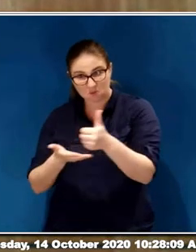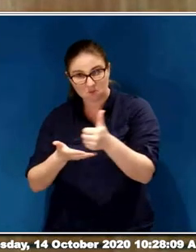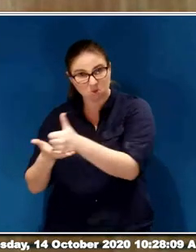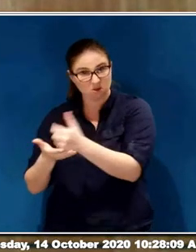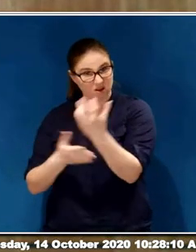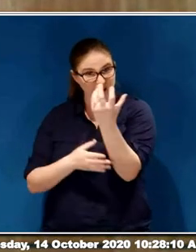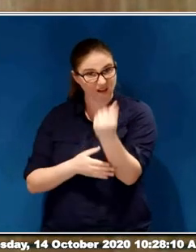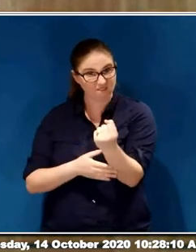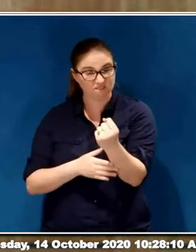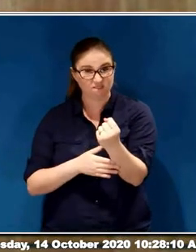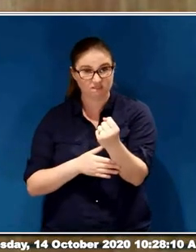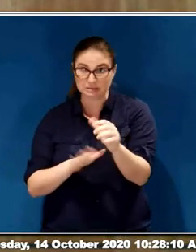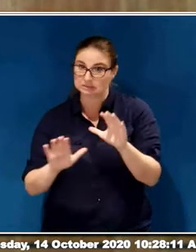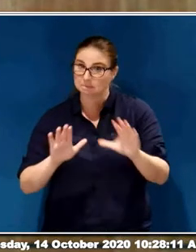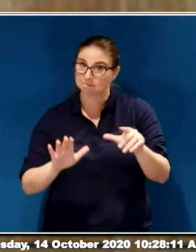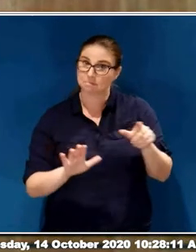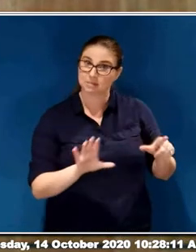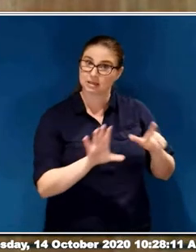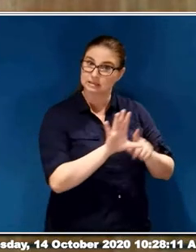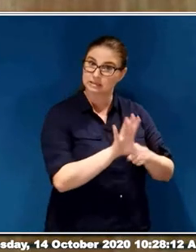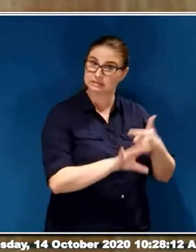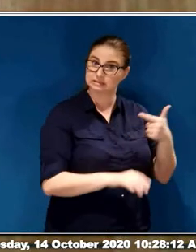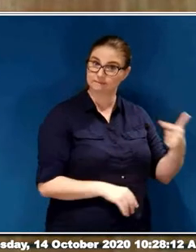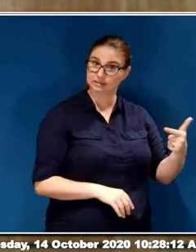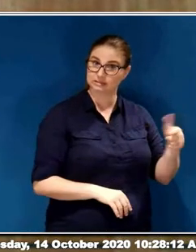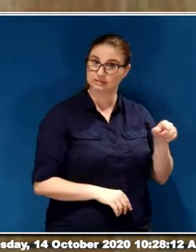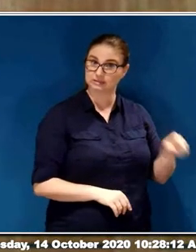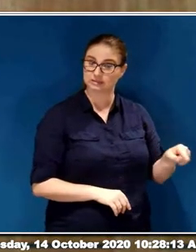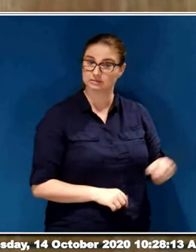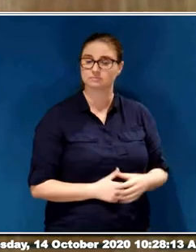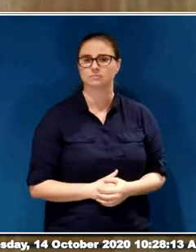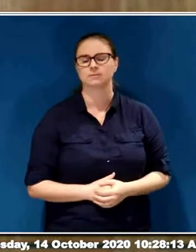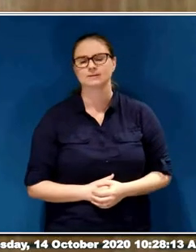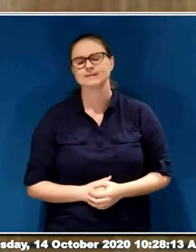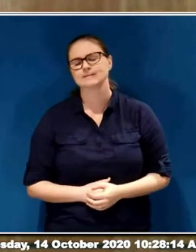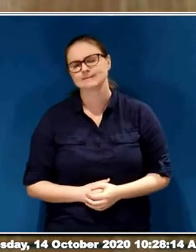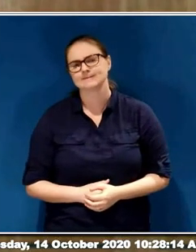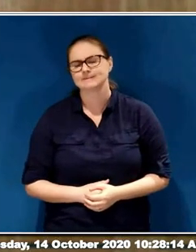I pretty quickly recognised that School 2 weren't providing